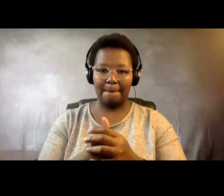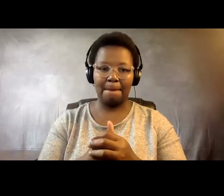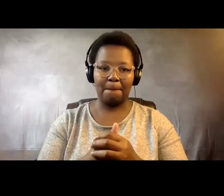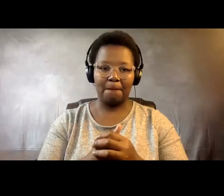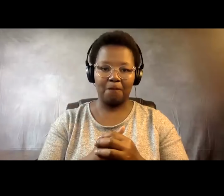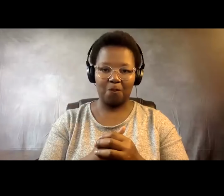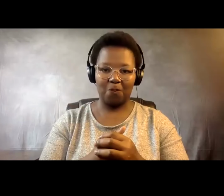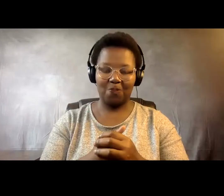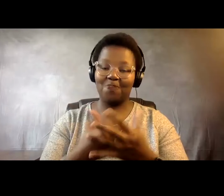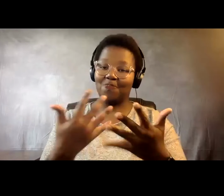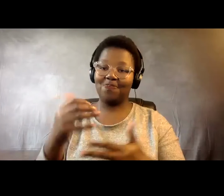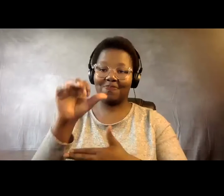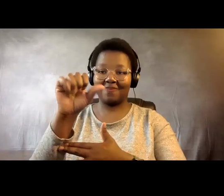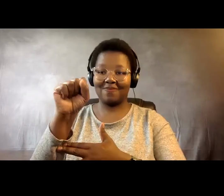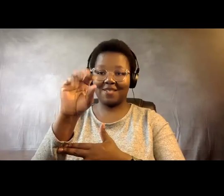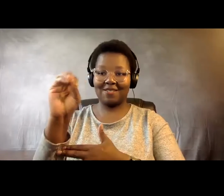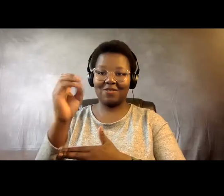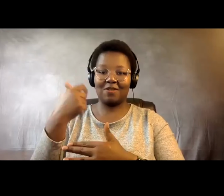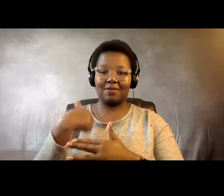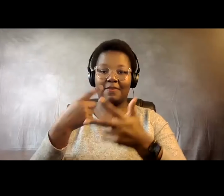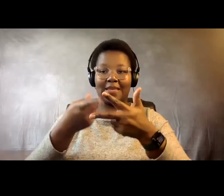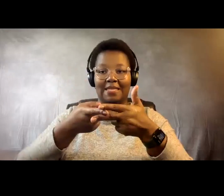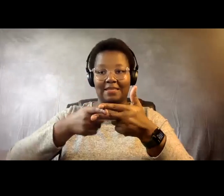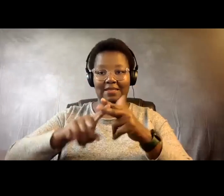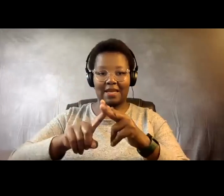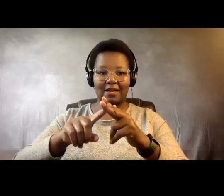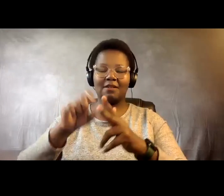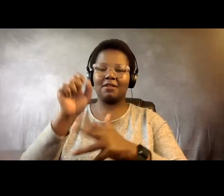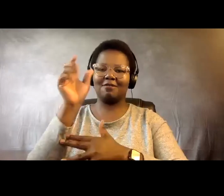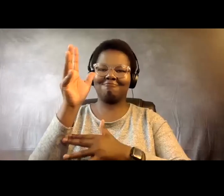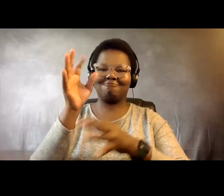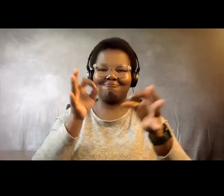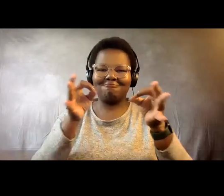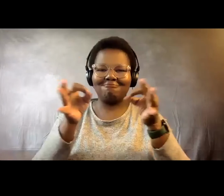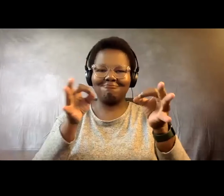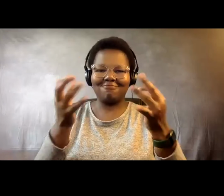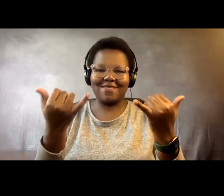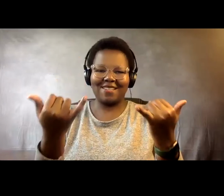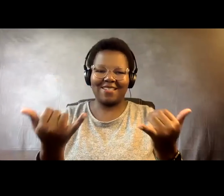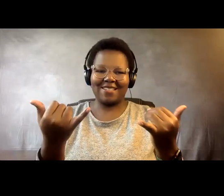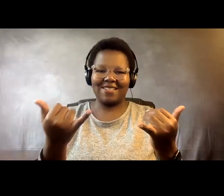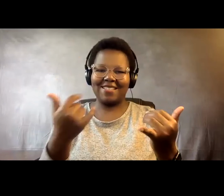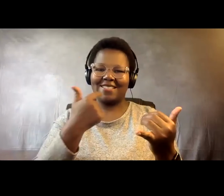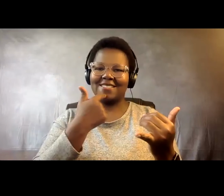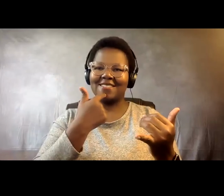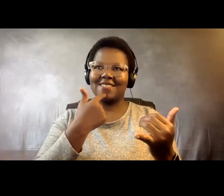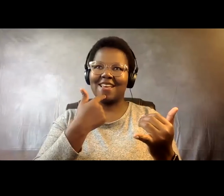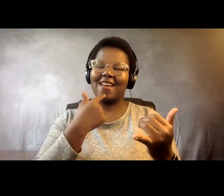So, I started this talk with kind of a sad state of arts. A lot of websites